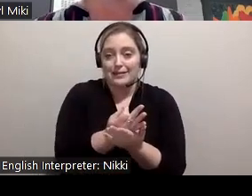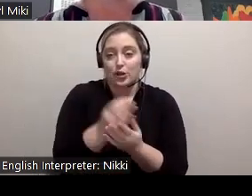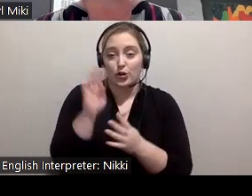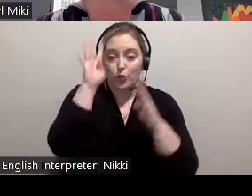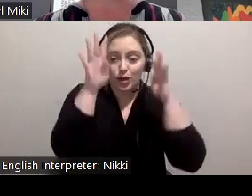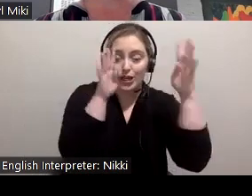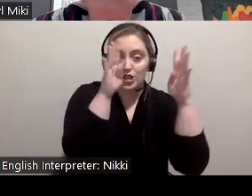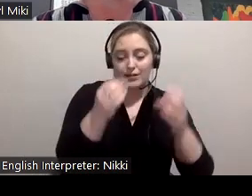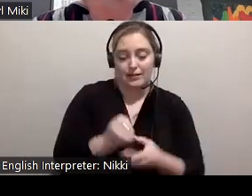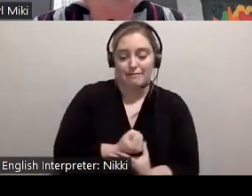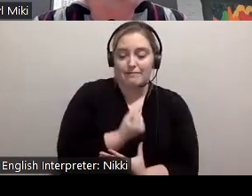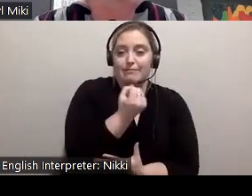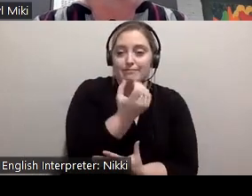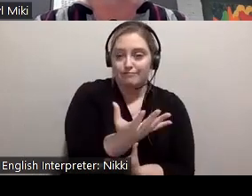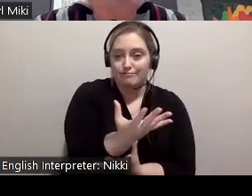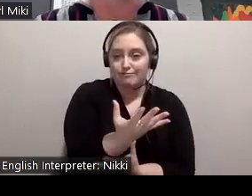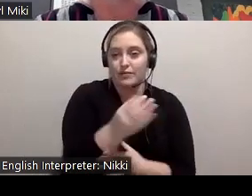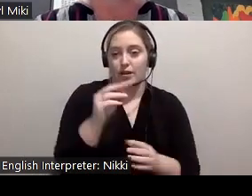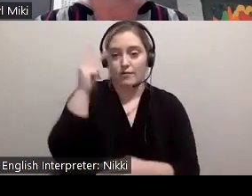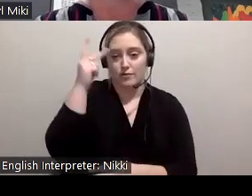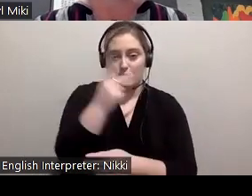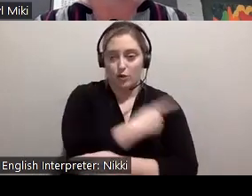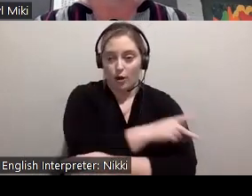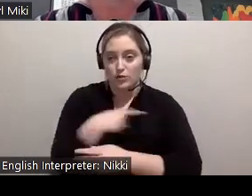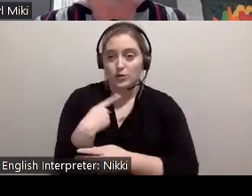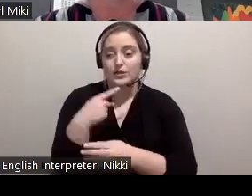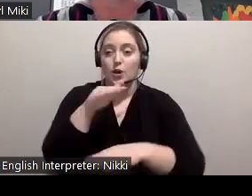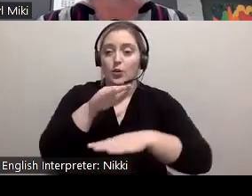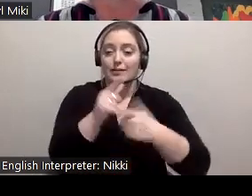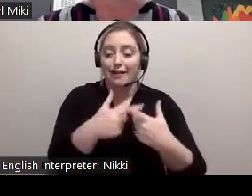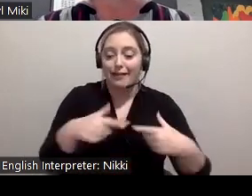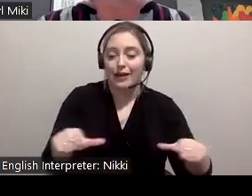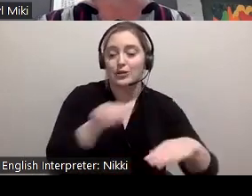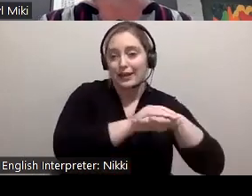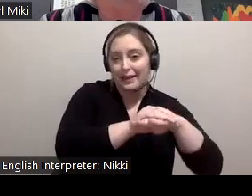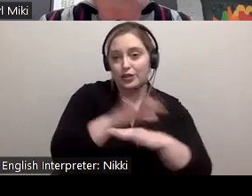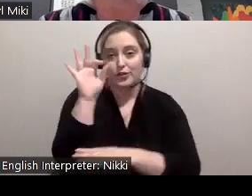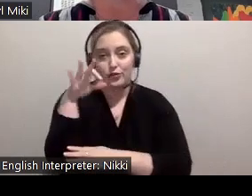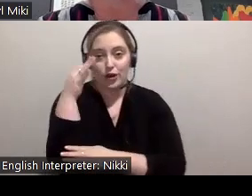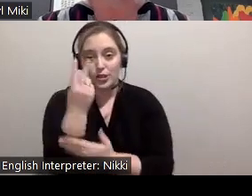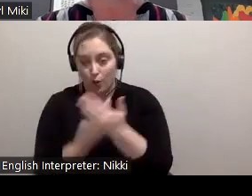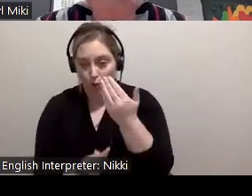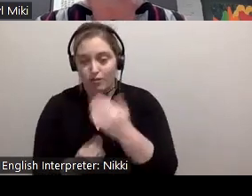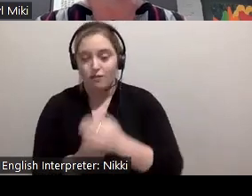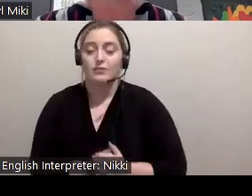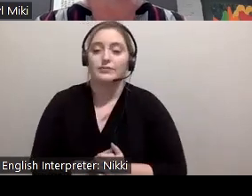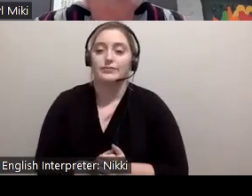the province. We operate in both English and French. And the majority of our funding decisions are made by peer